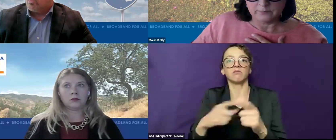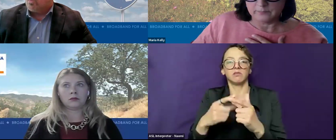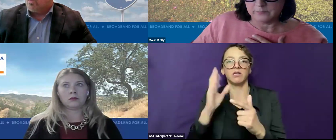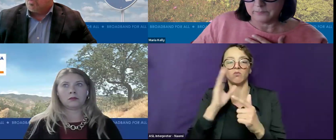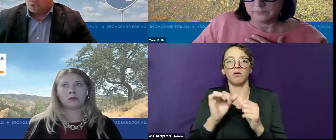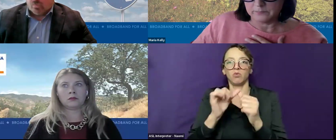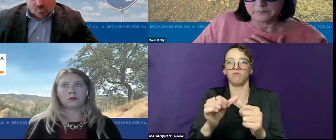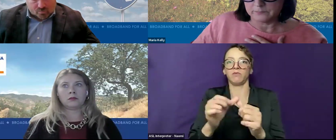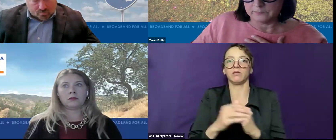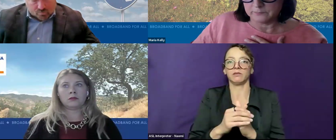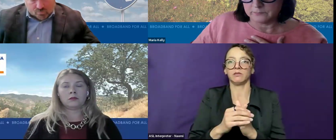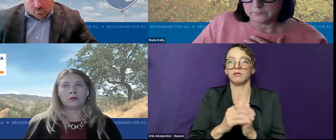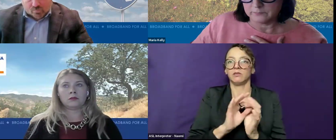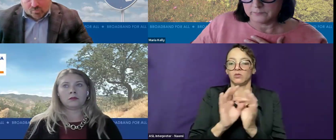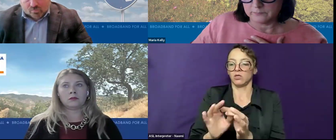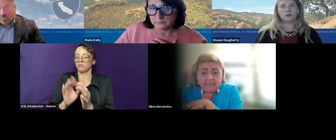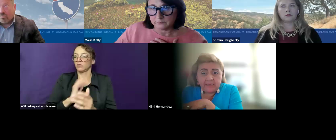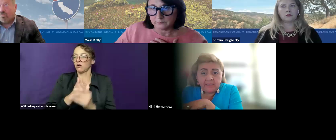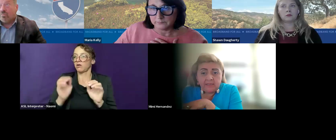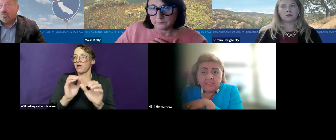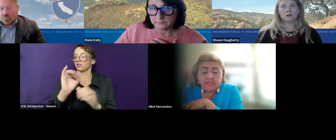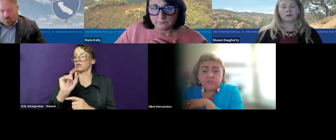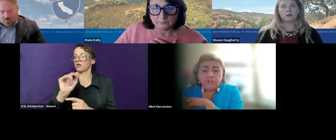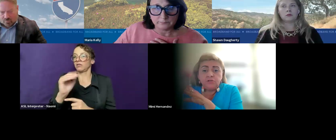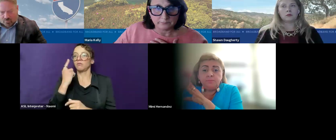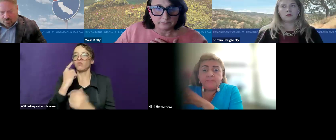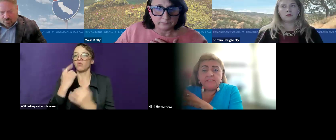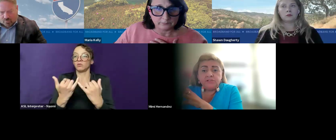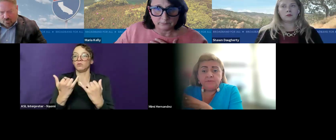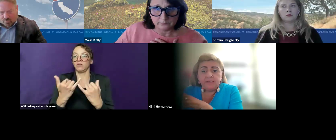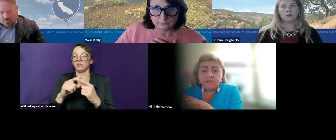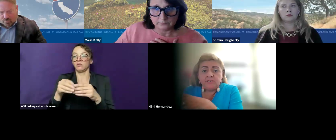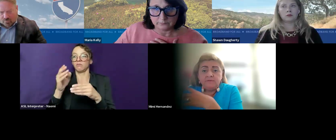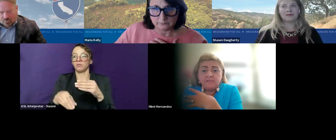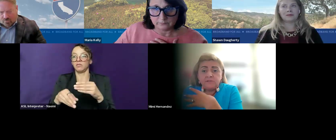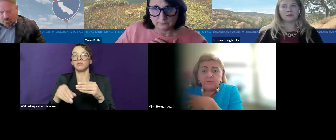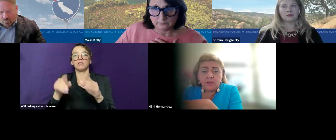Just in terms, so our our action item for today is to complete the survey, to give it some